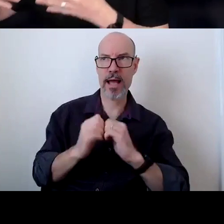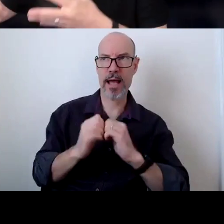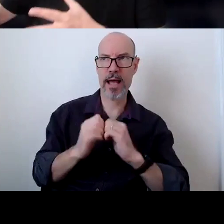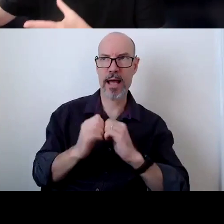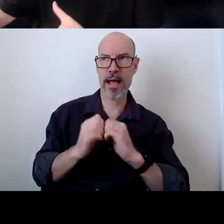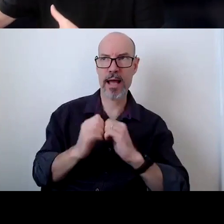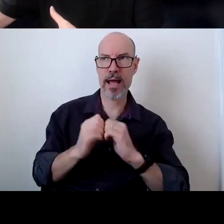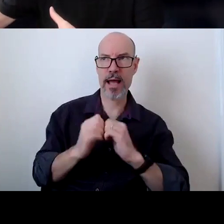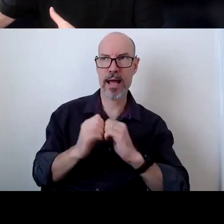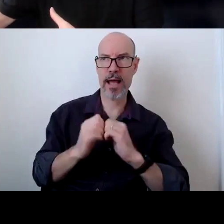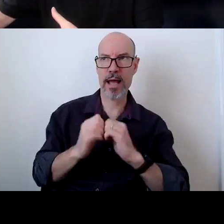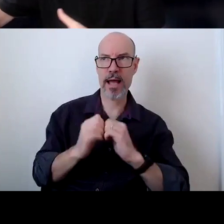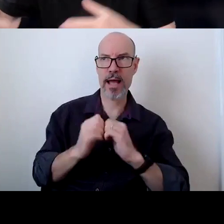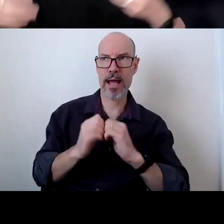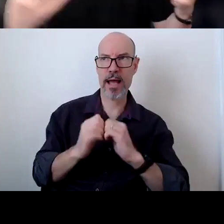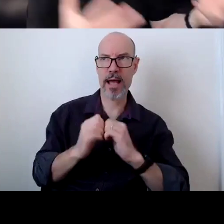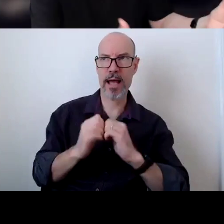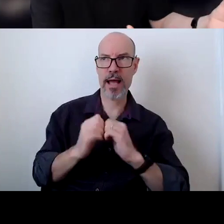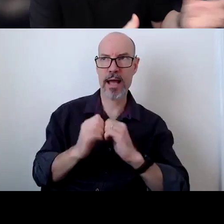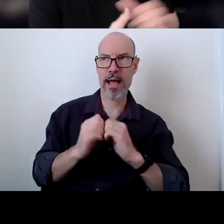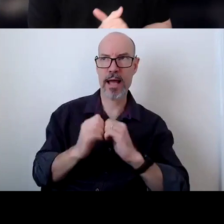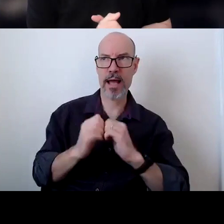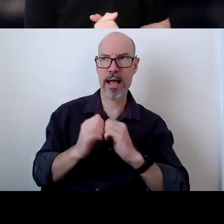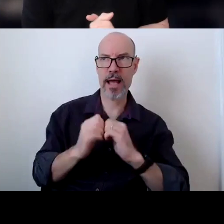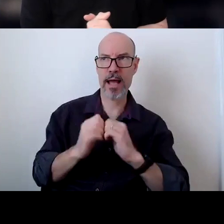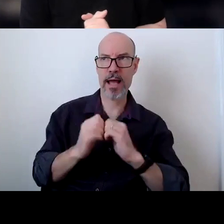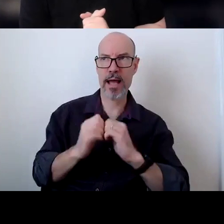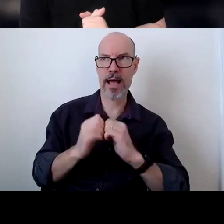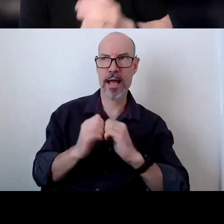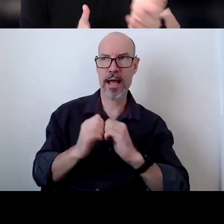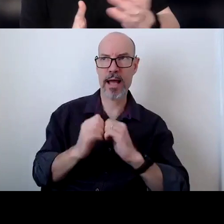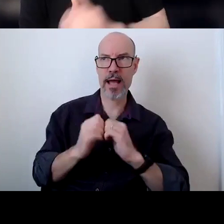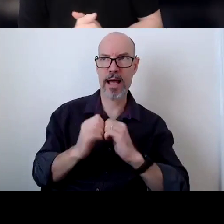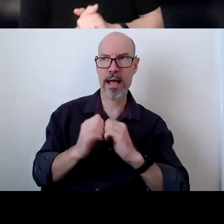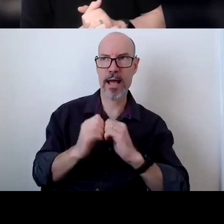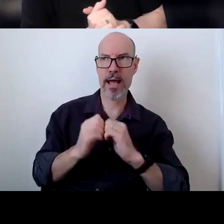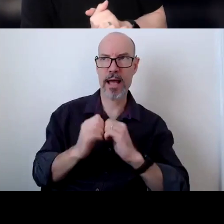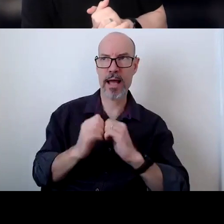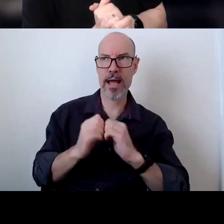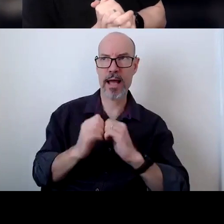They will happily tell you what has worked for them in the past and not worked for them in